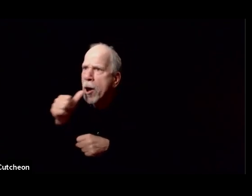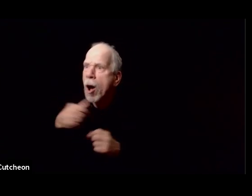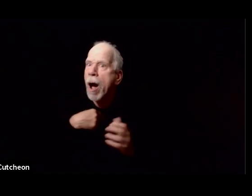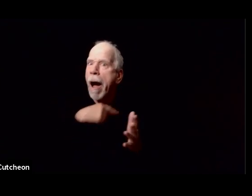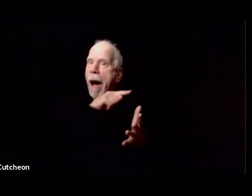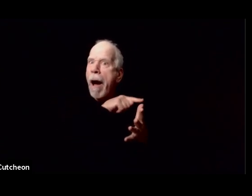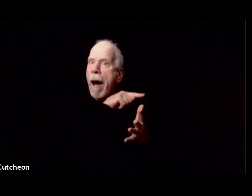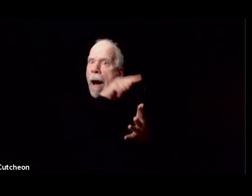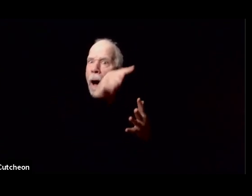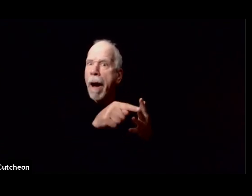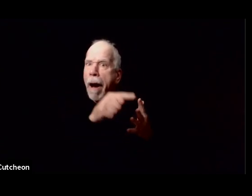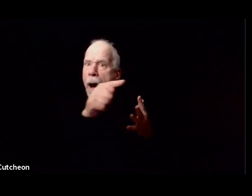very issue.